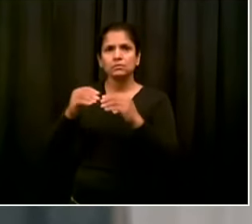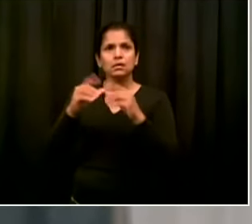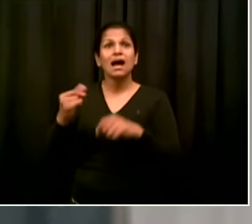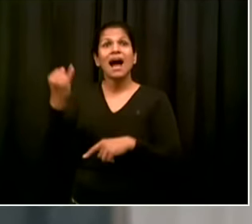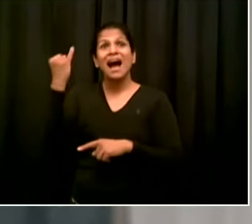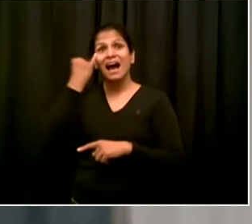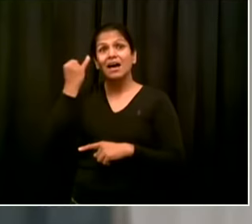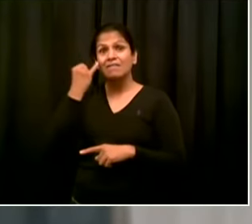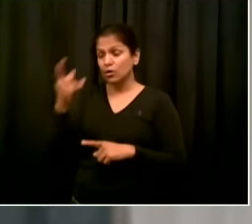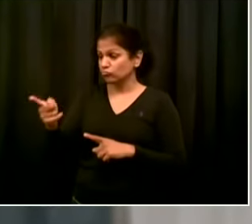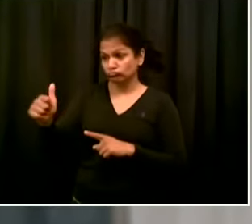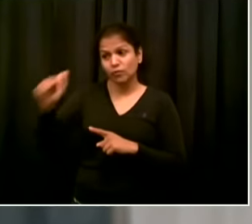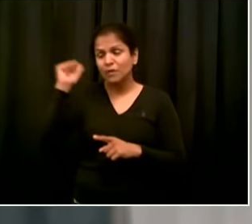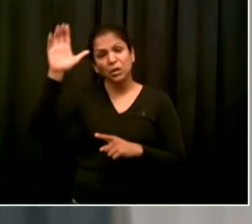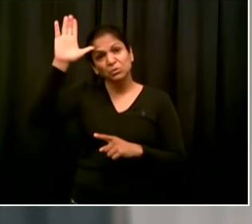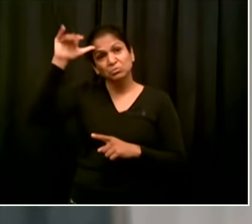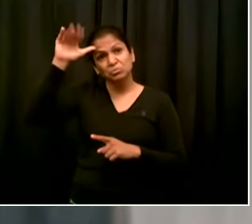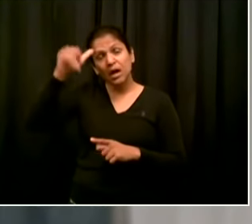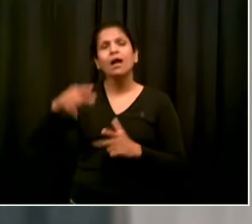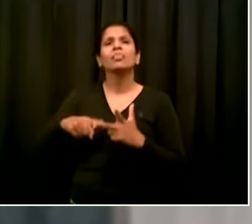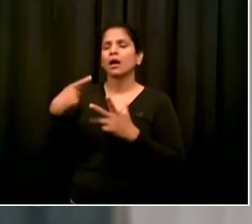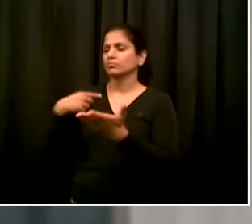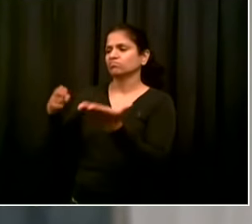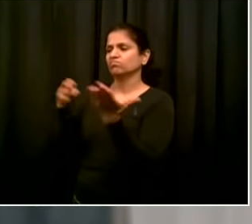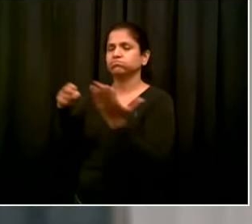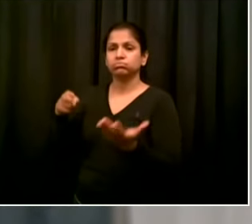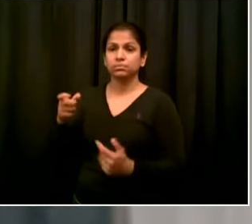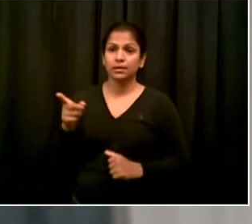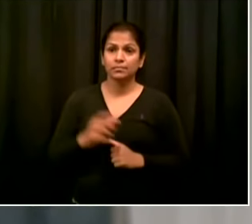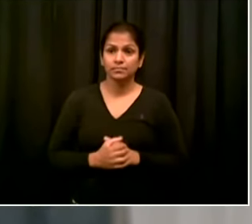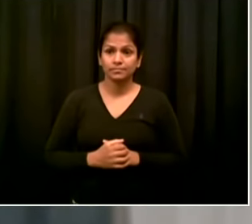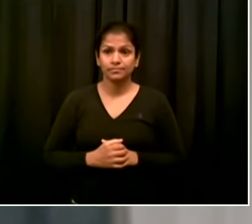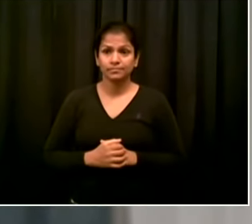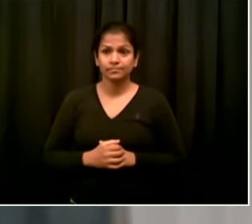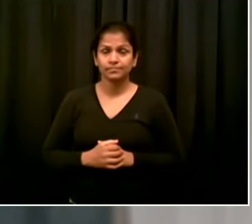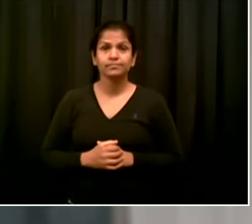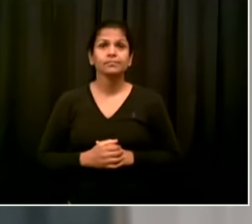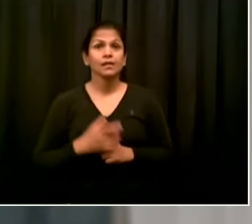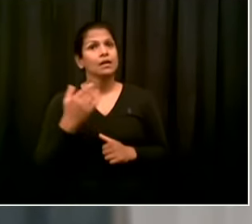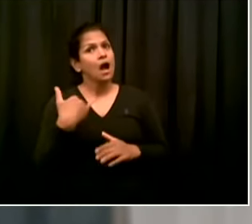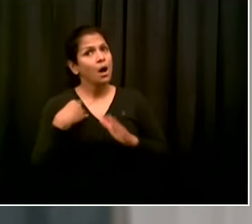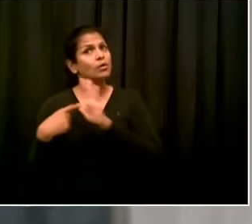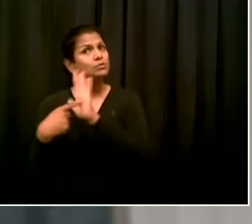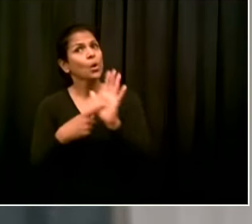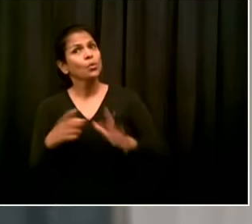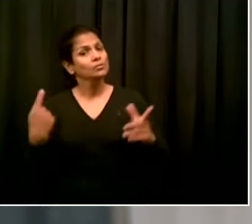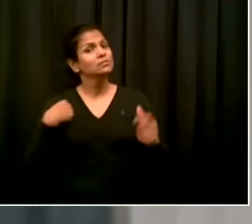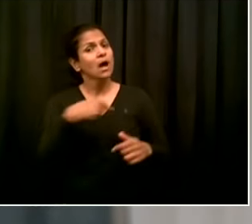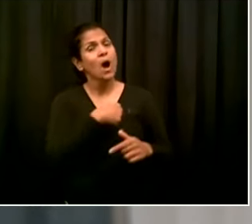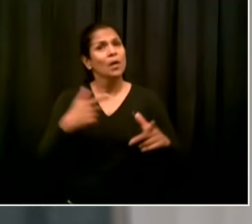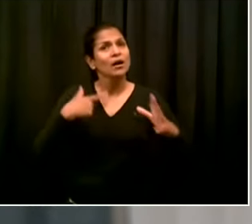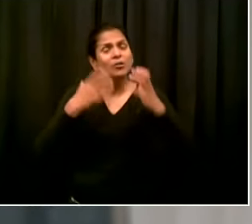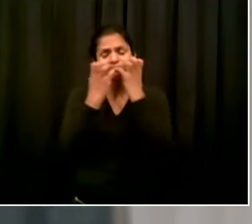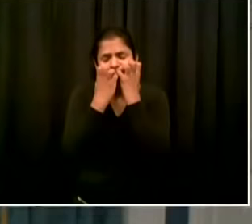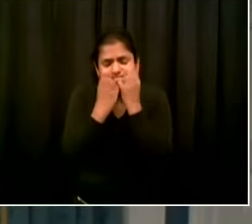THING NOT TO CATCH PEOPLE DOING THE WRONG THNIG. WHEN WE ARE OIGNG TO A PRIVATE SCHOOL OUR FOCUS WILL